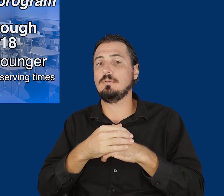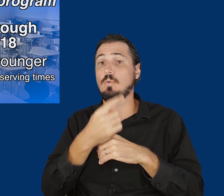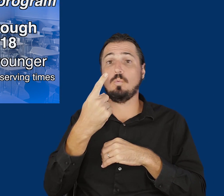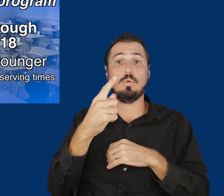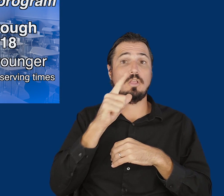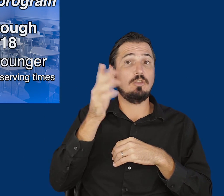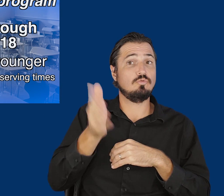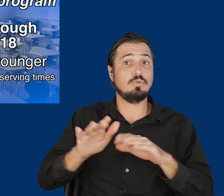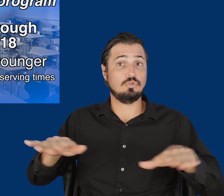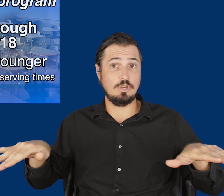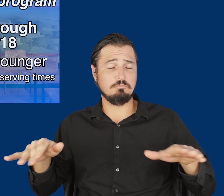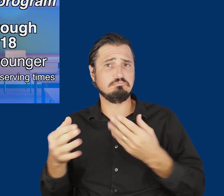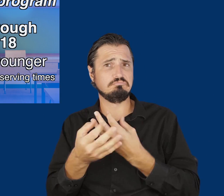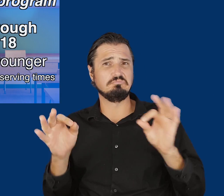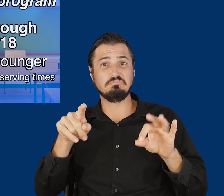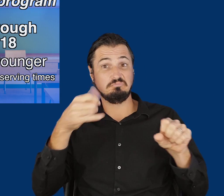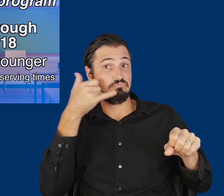Please call your local school for serving times